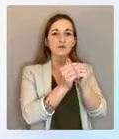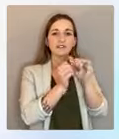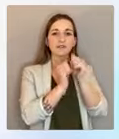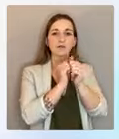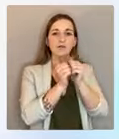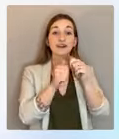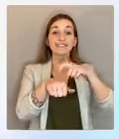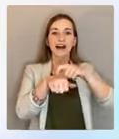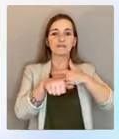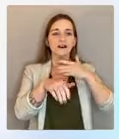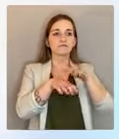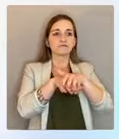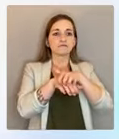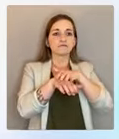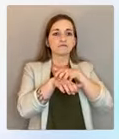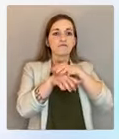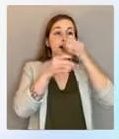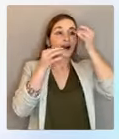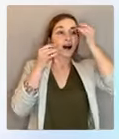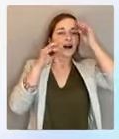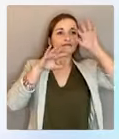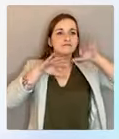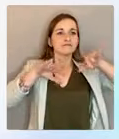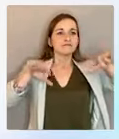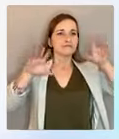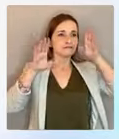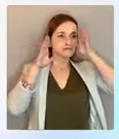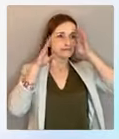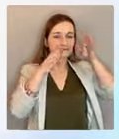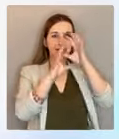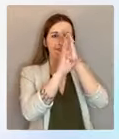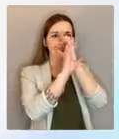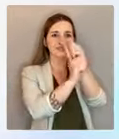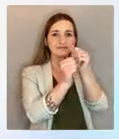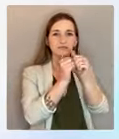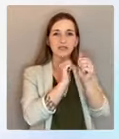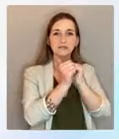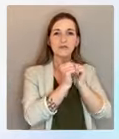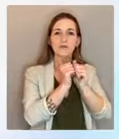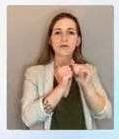Time slows down, the voice in your head goes away, and I think this is one of the most important things